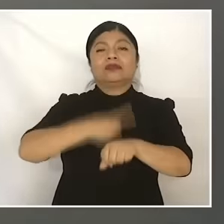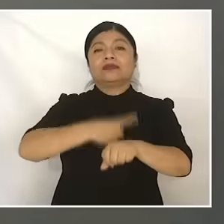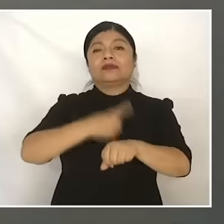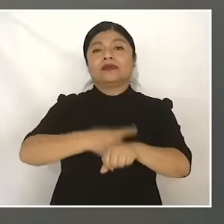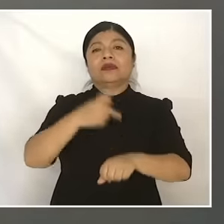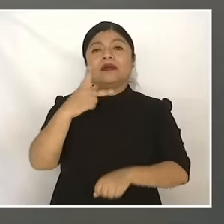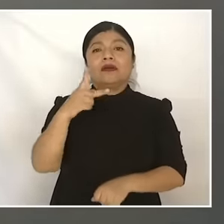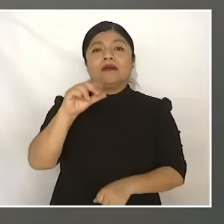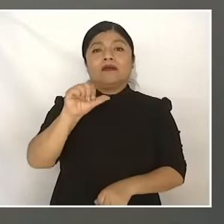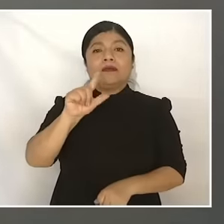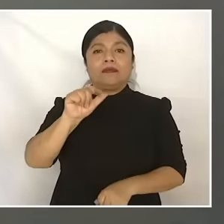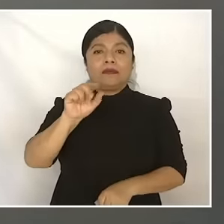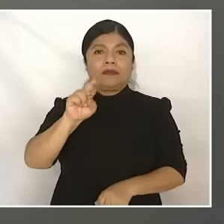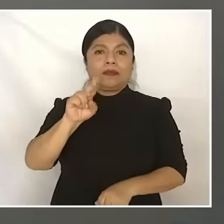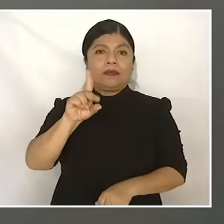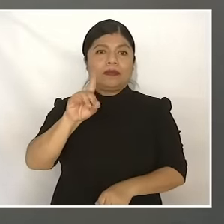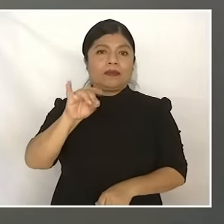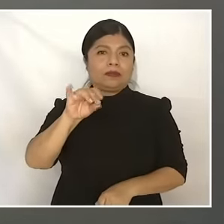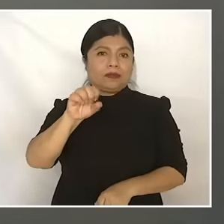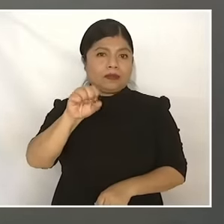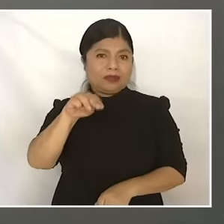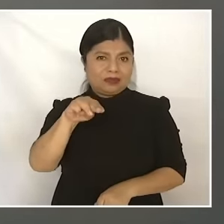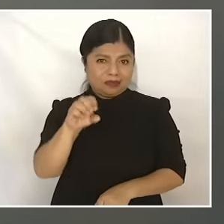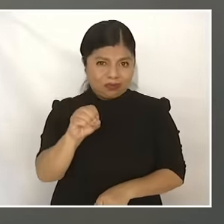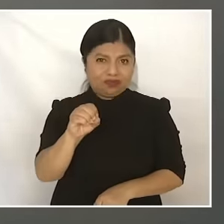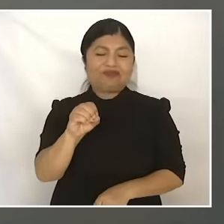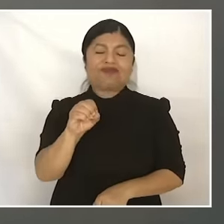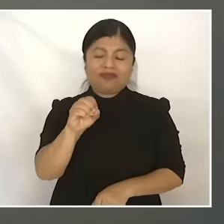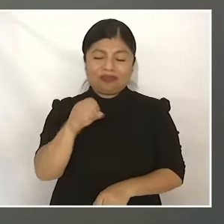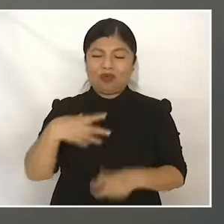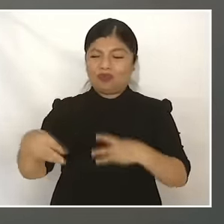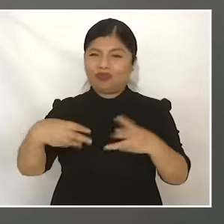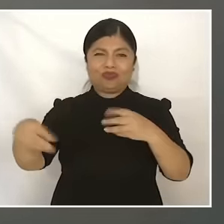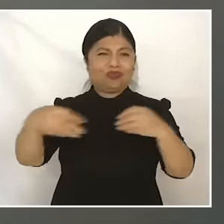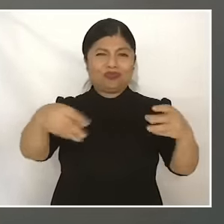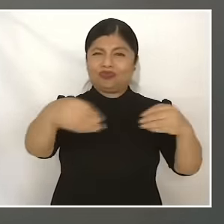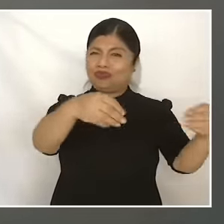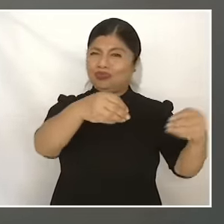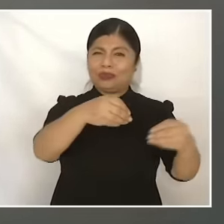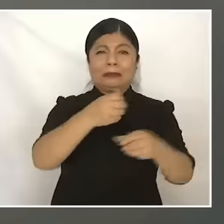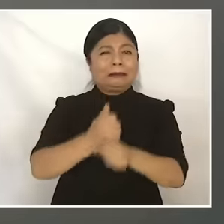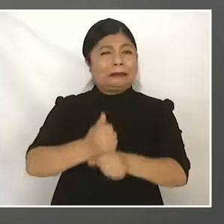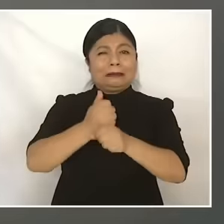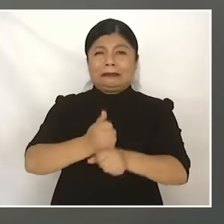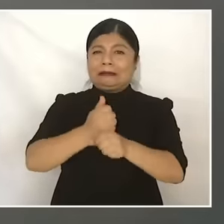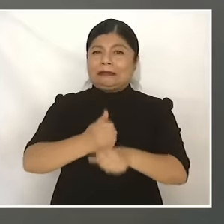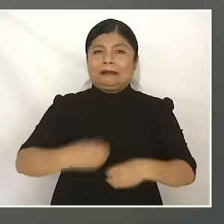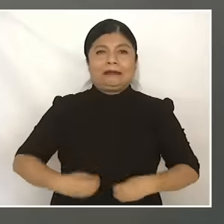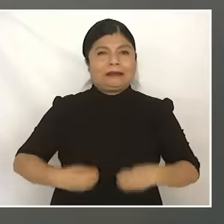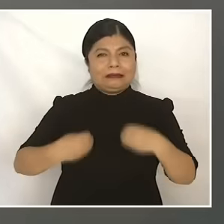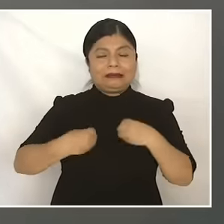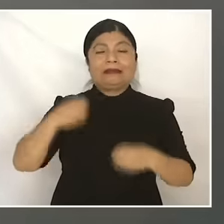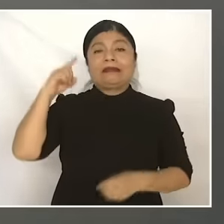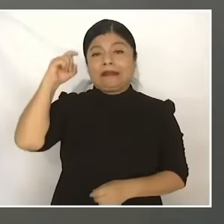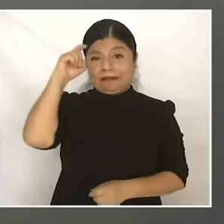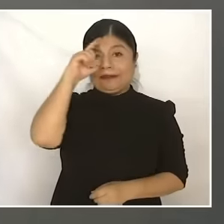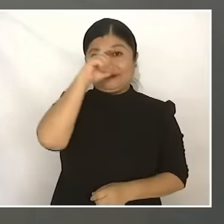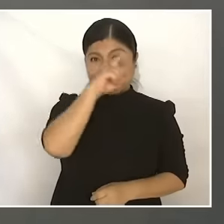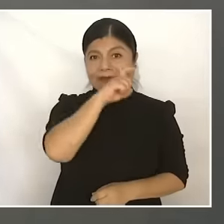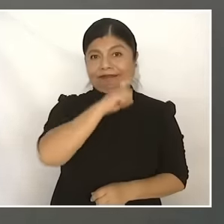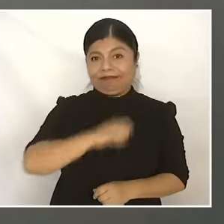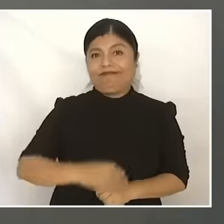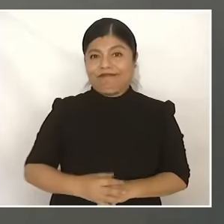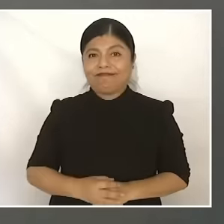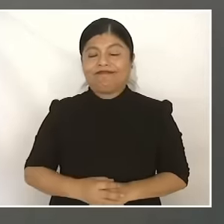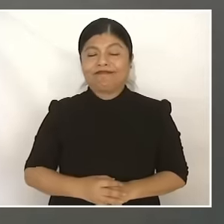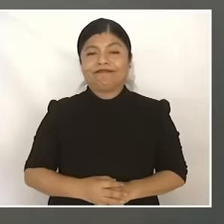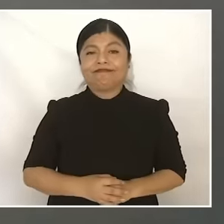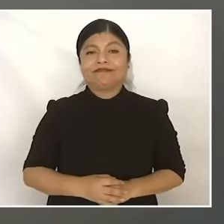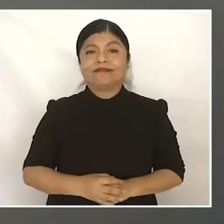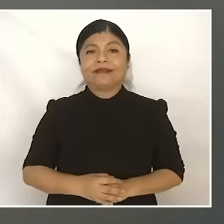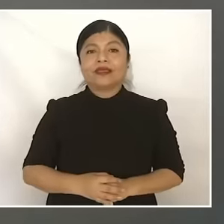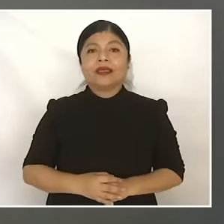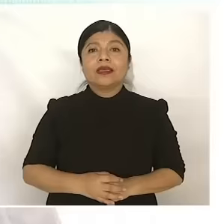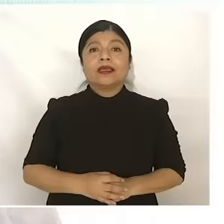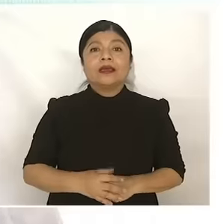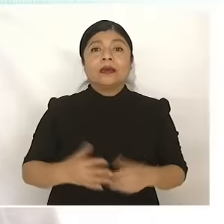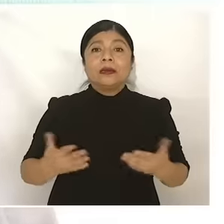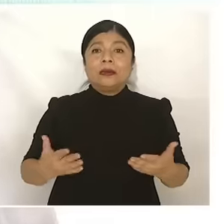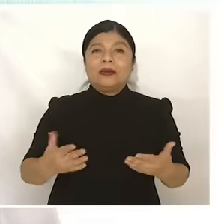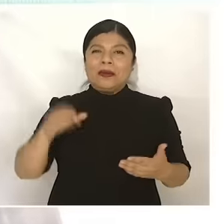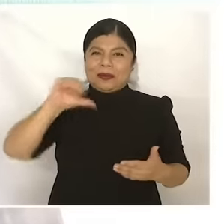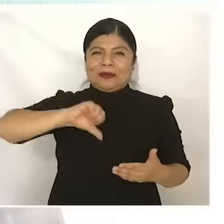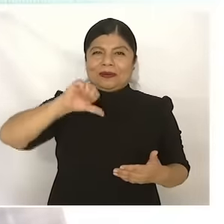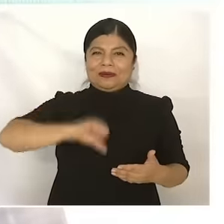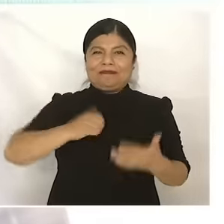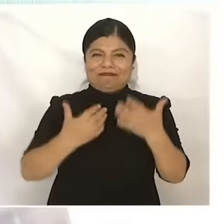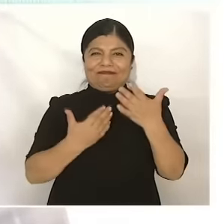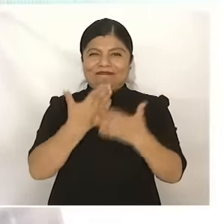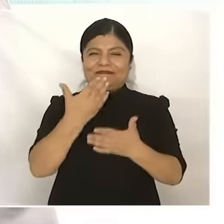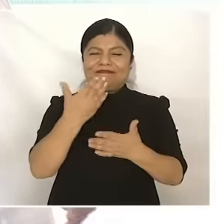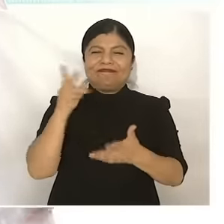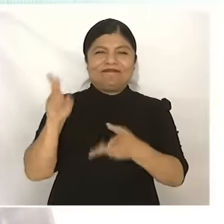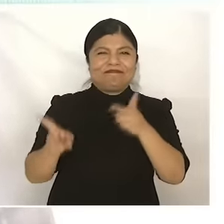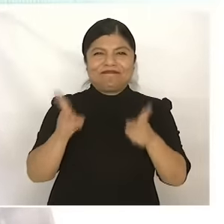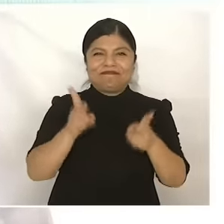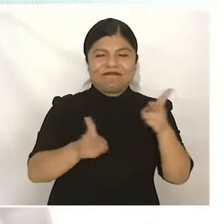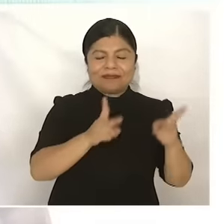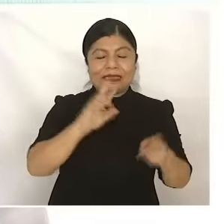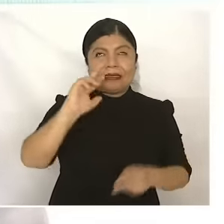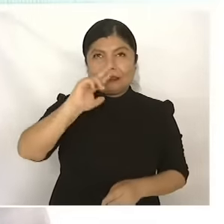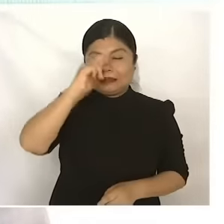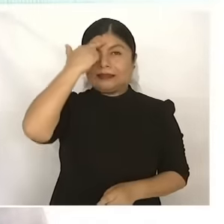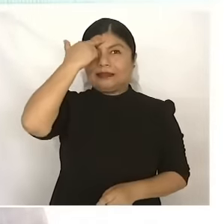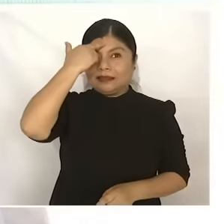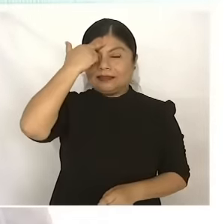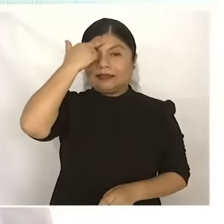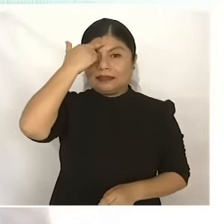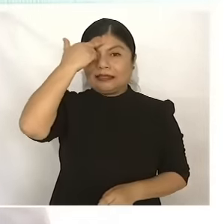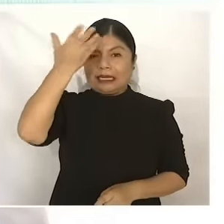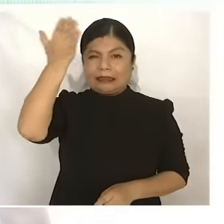inhabitants while Bucat had 300,000. Today we remembered That's because Porfirio Díaz decided